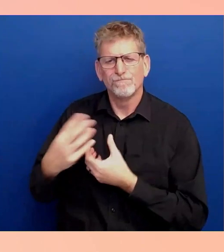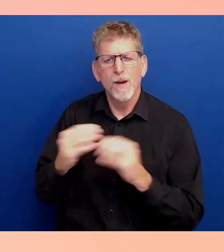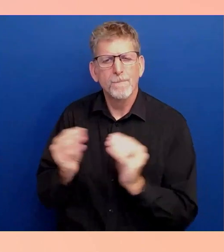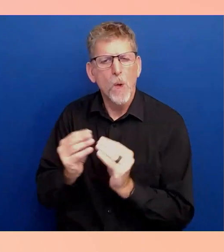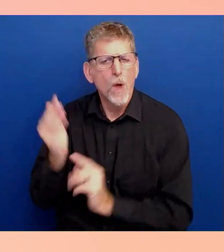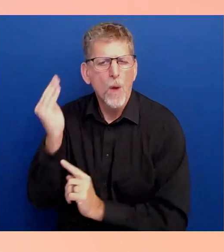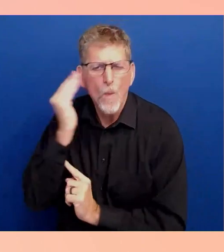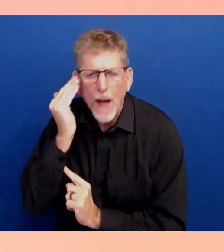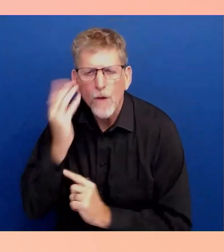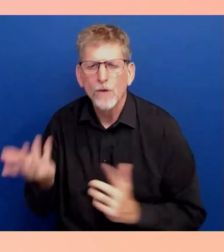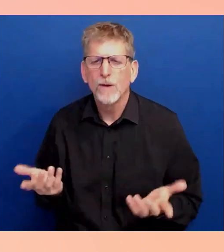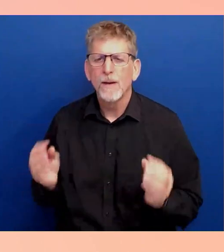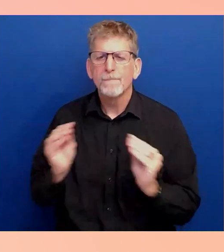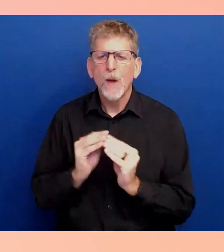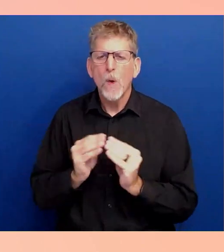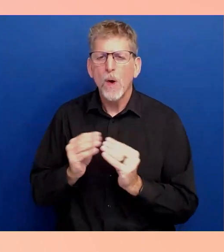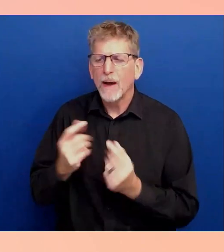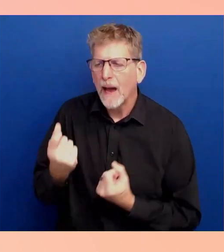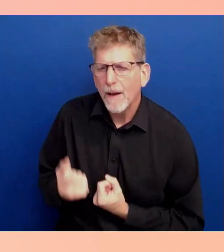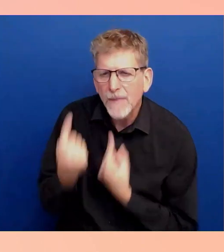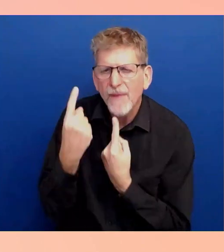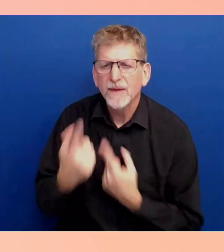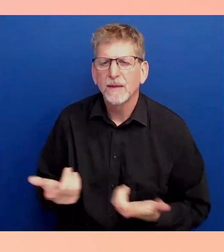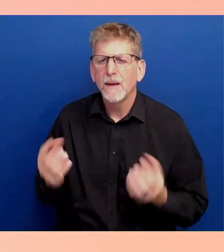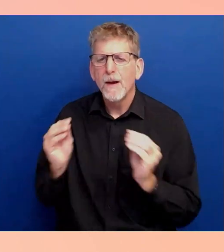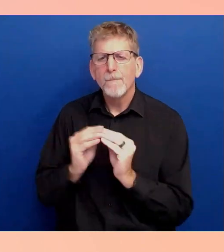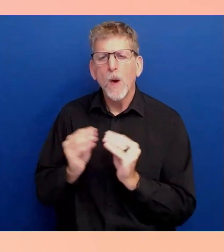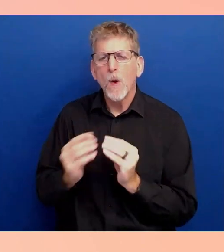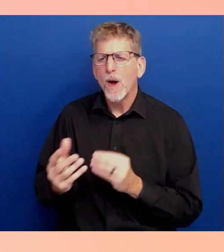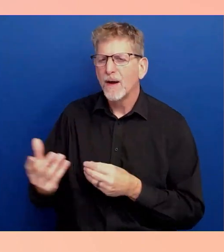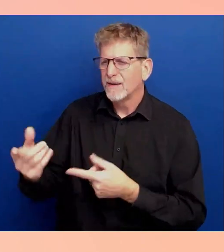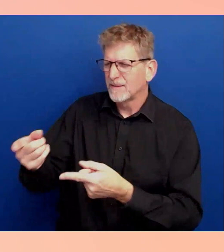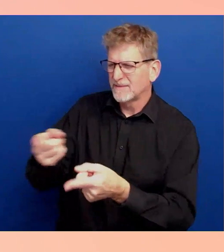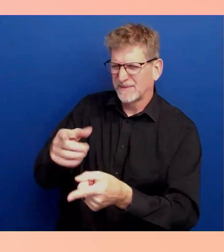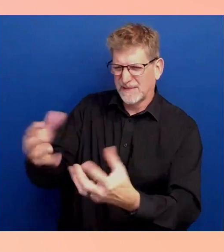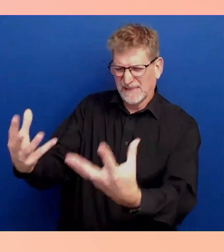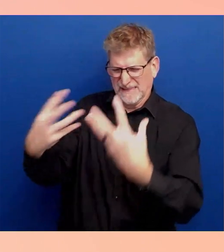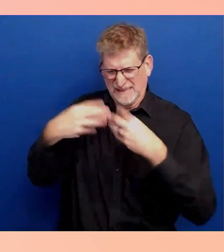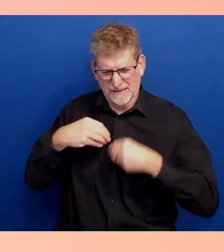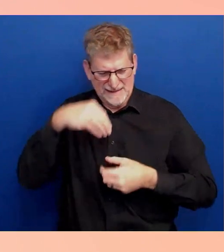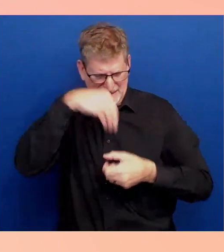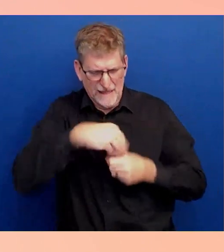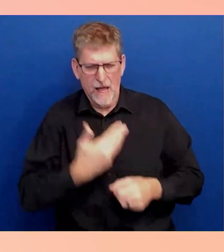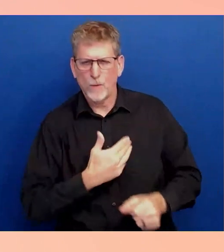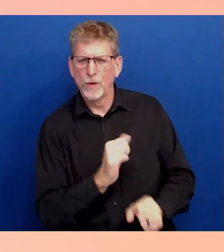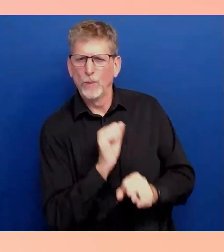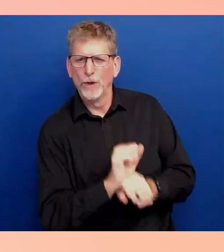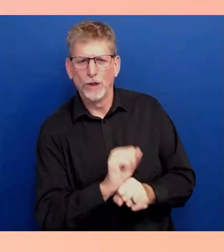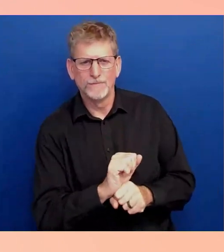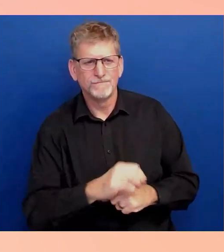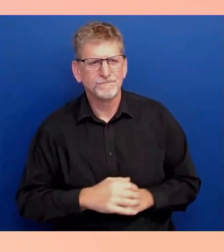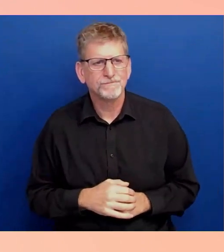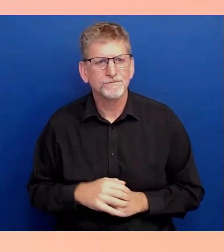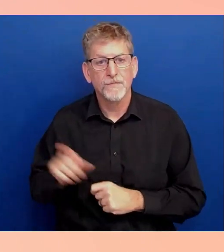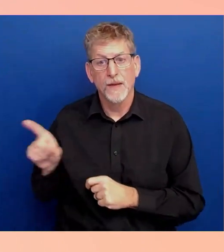Now, I'll share with you a quote. "I may have invisible disabilities of my own that have gone undiagnosed from early on.